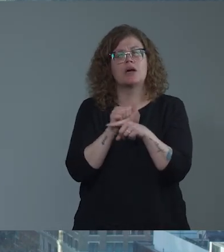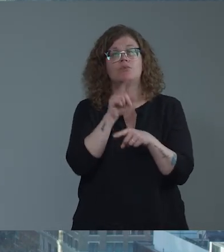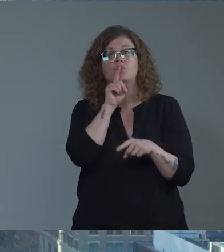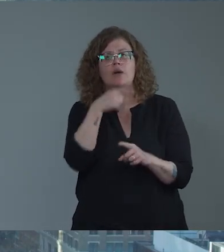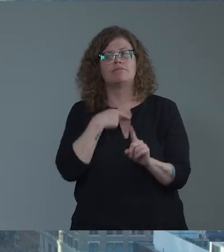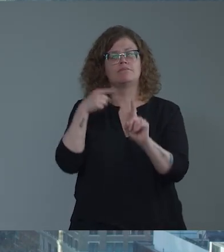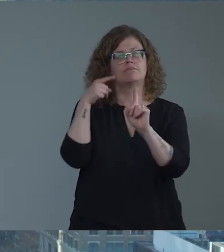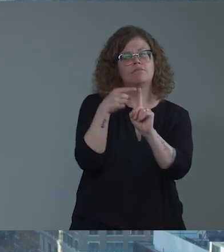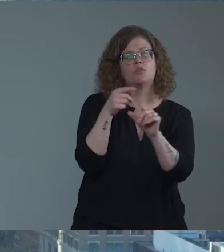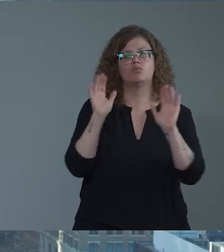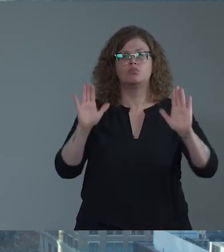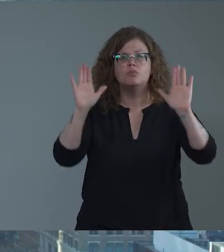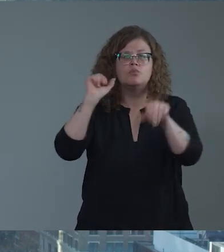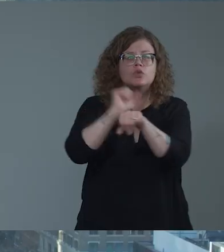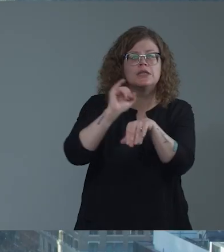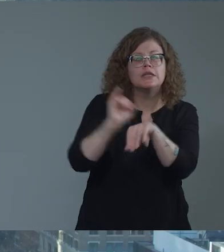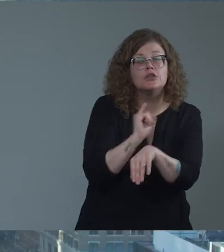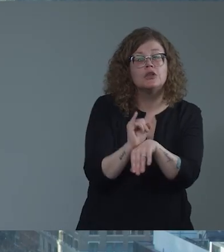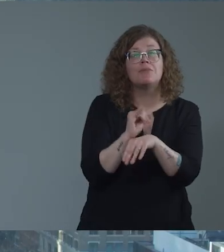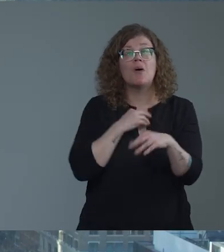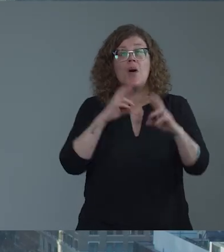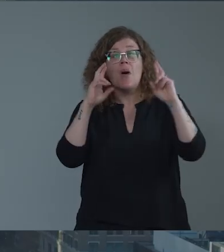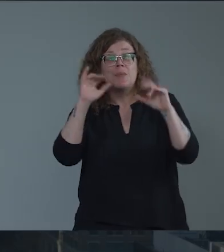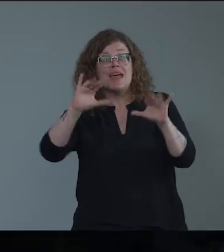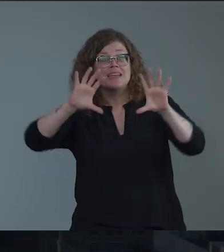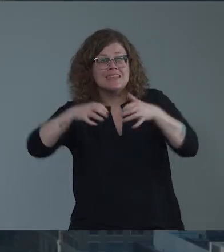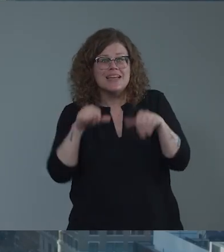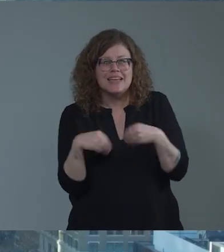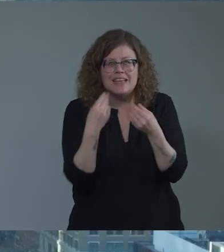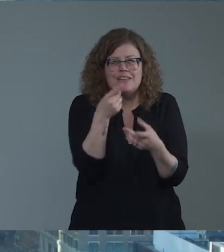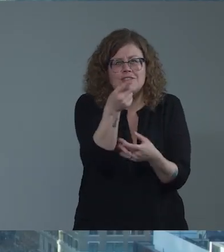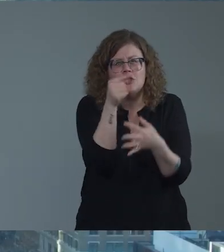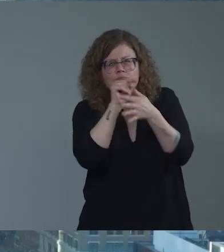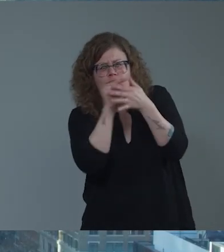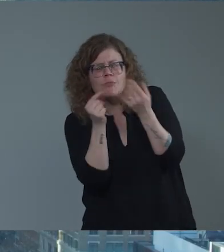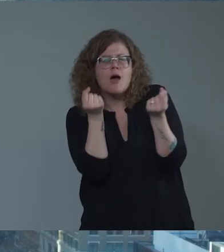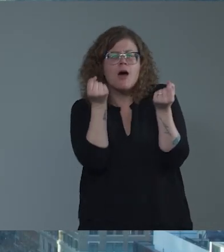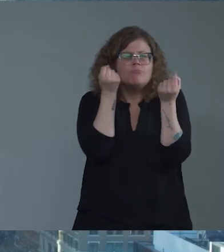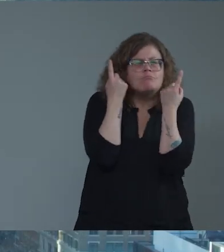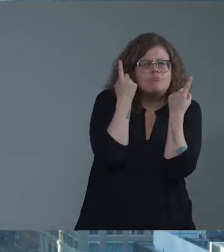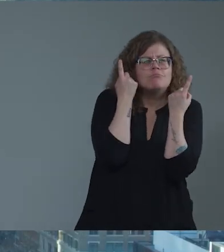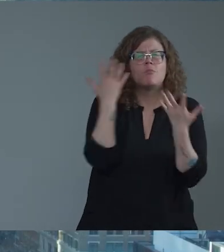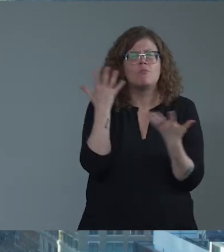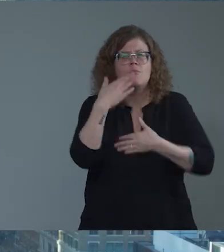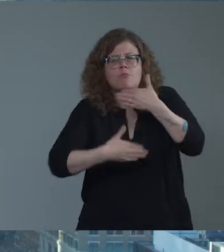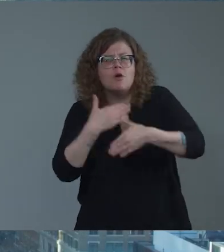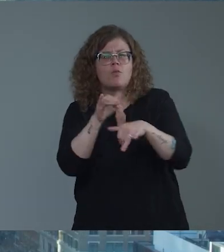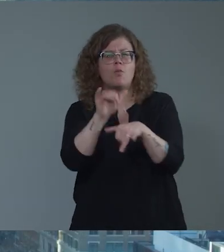and neighbors and family and friends can experience the arts comes in layers. As someone maybe gets on one of the art busses